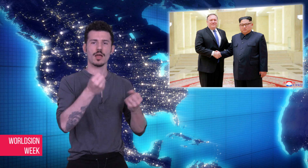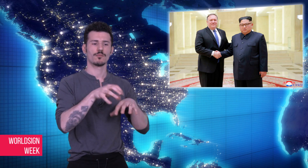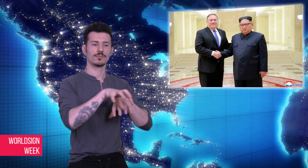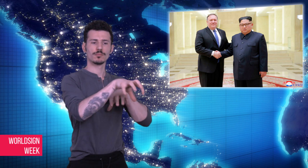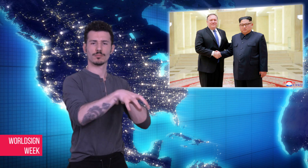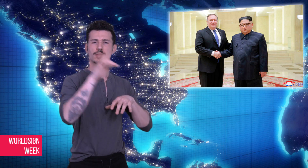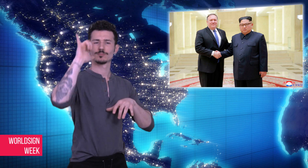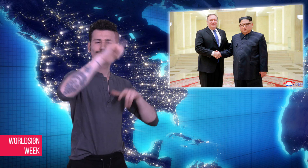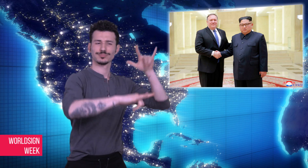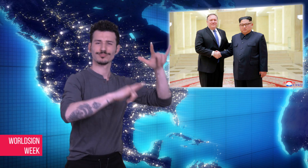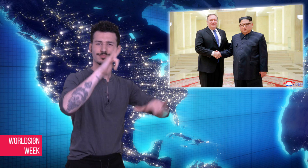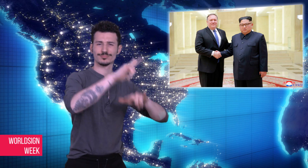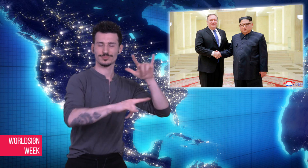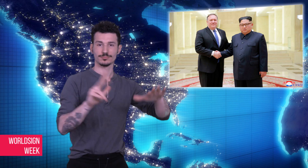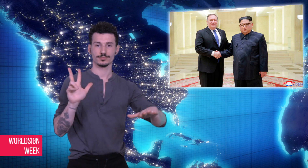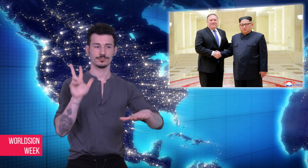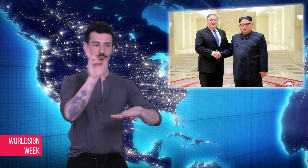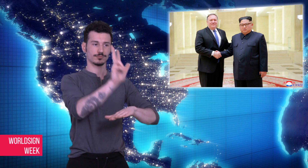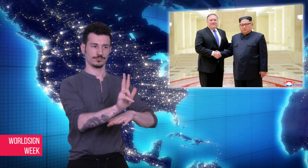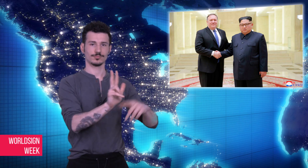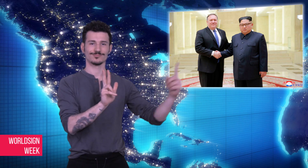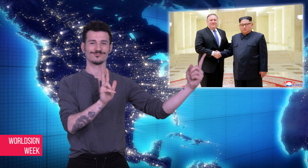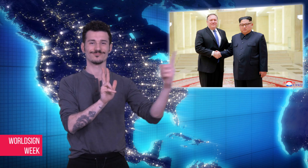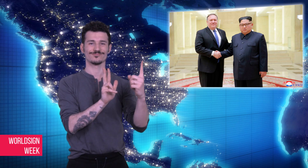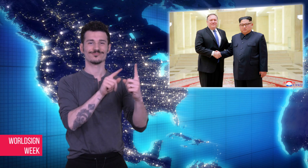expressed their gratitude to Trump,